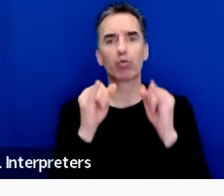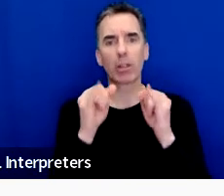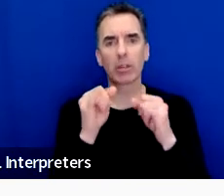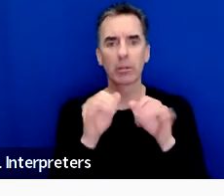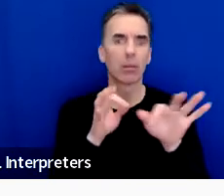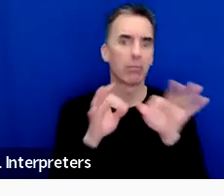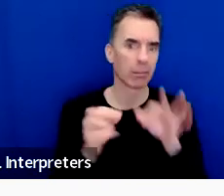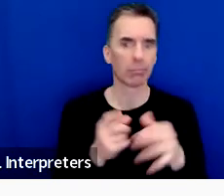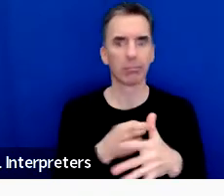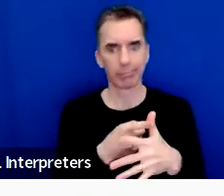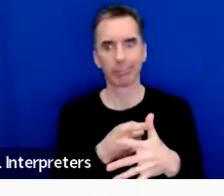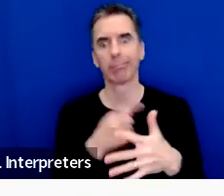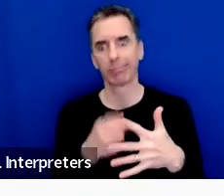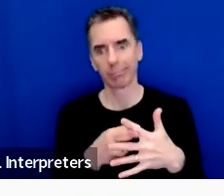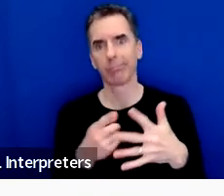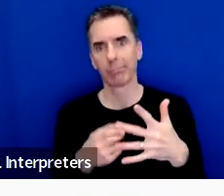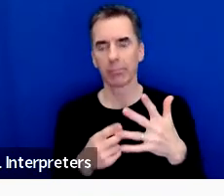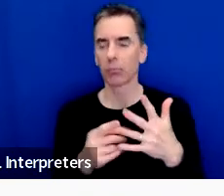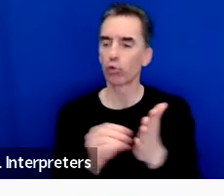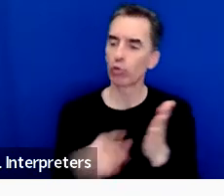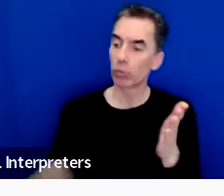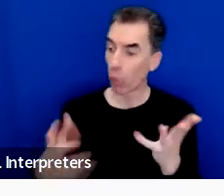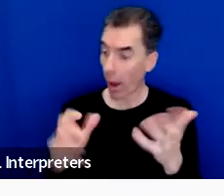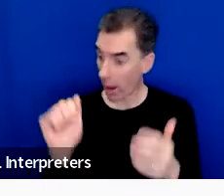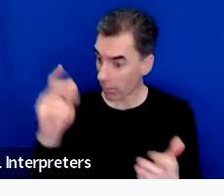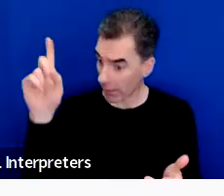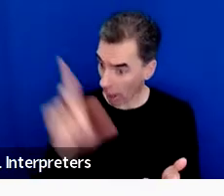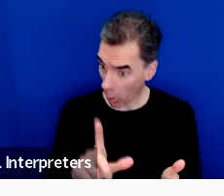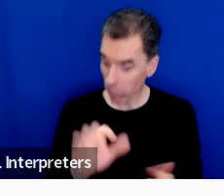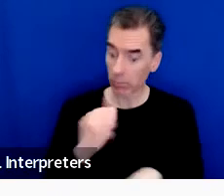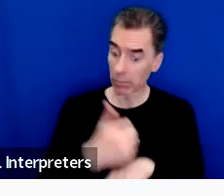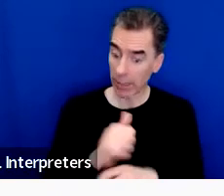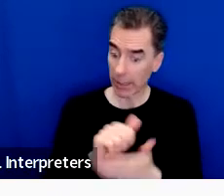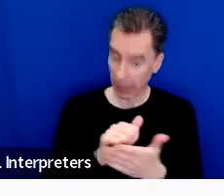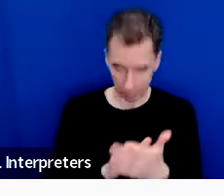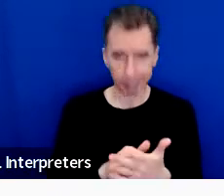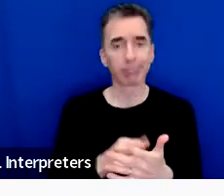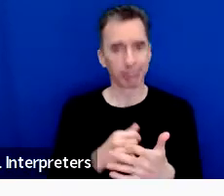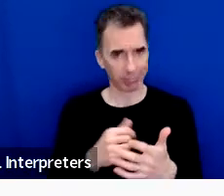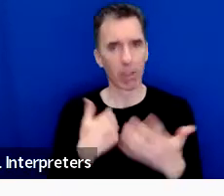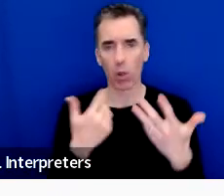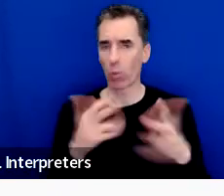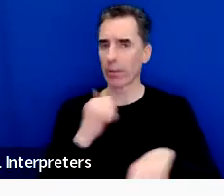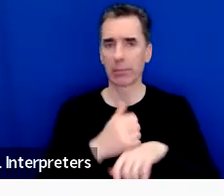for how students can download the app and create their account as well. So I actually